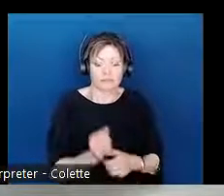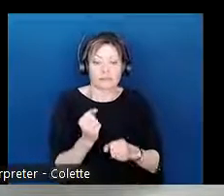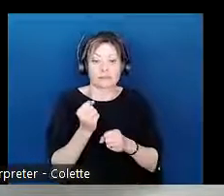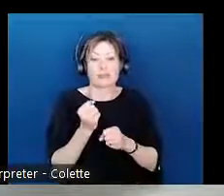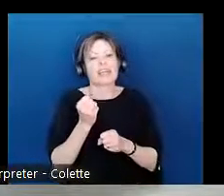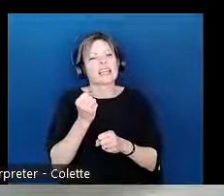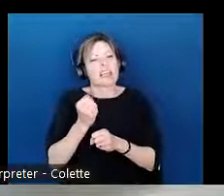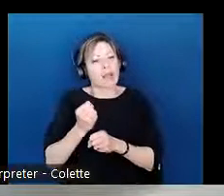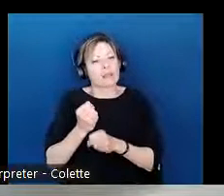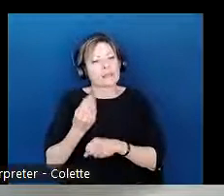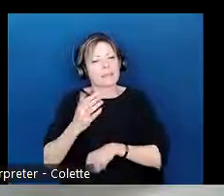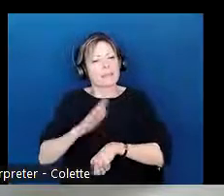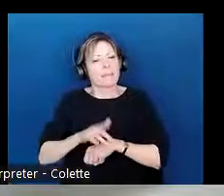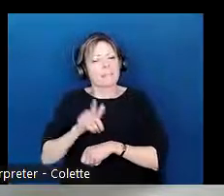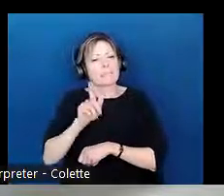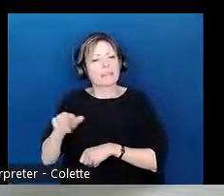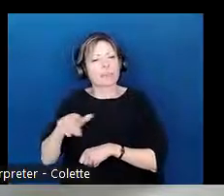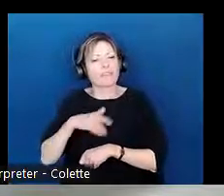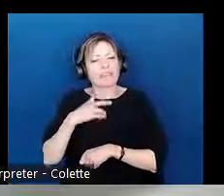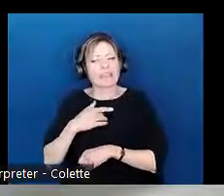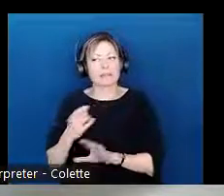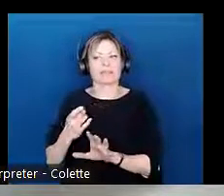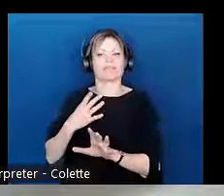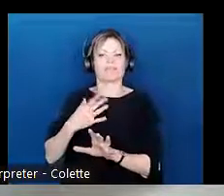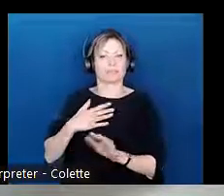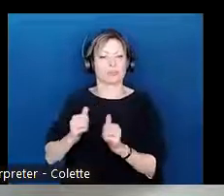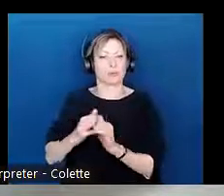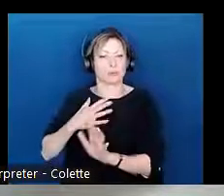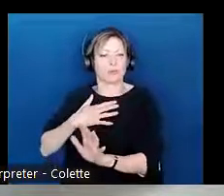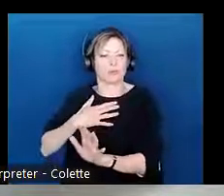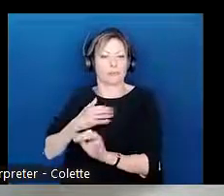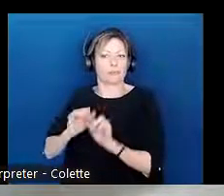in them whereas this is a space for everyone you can get up close and touch these pieces